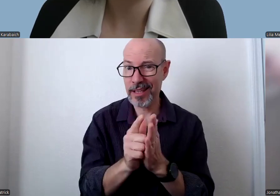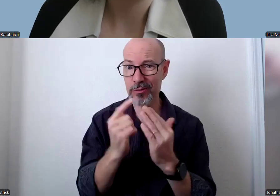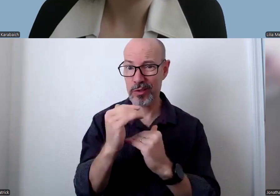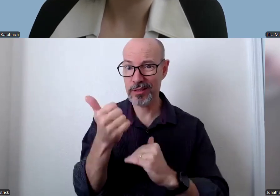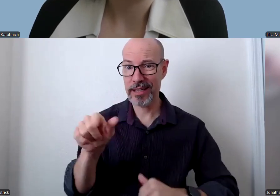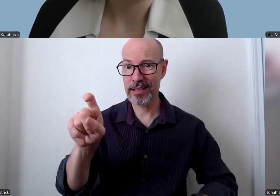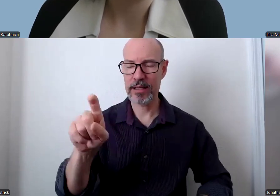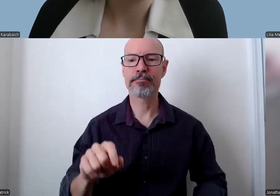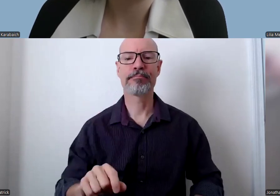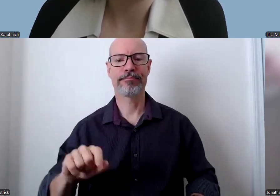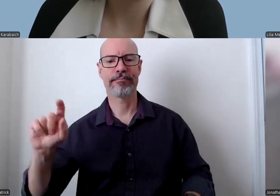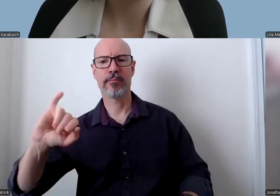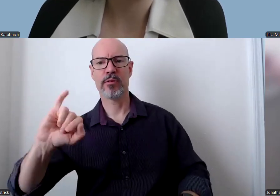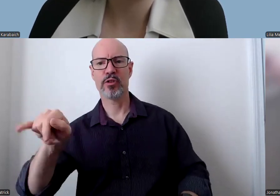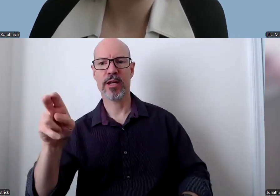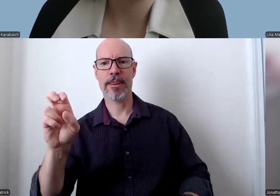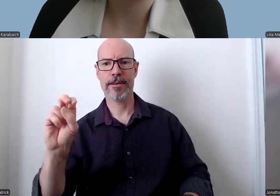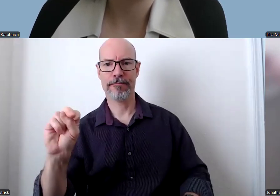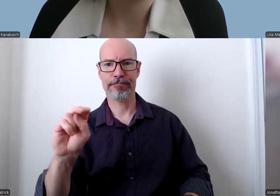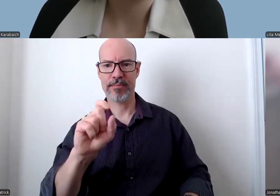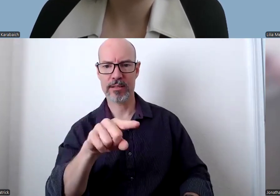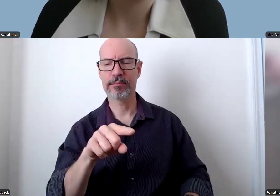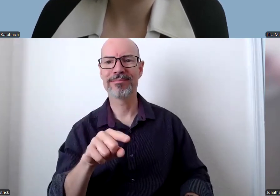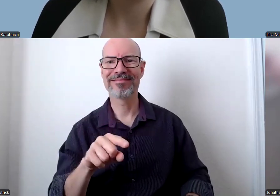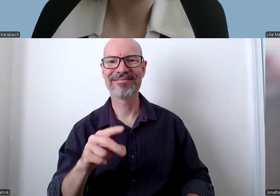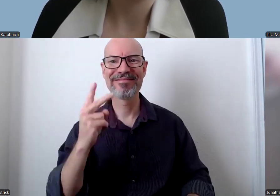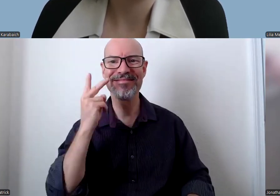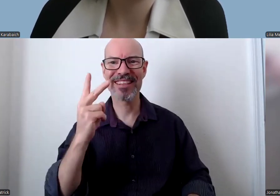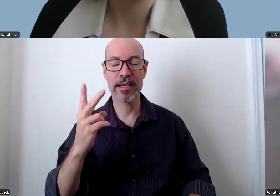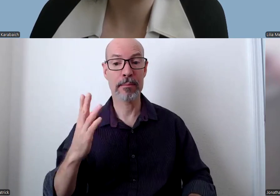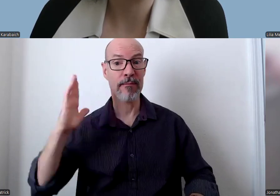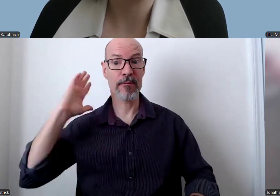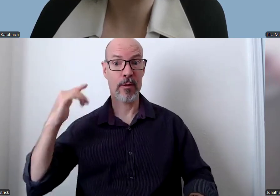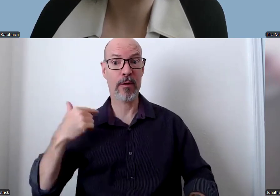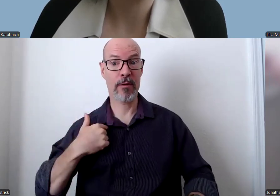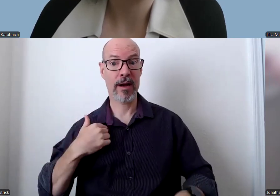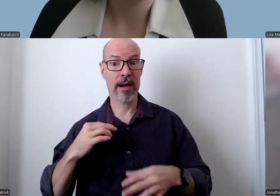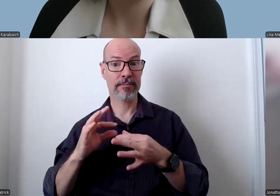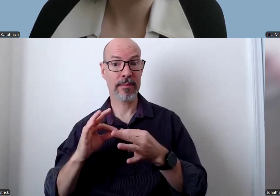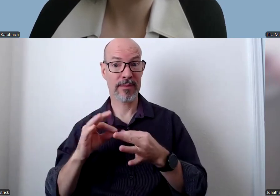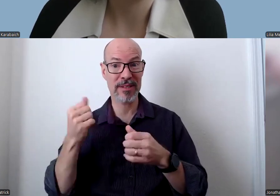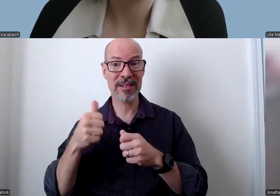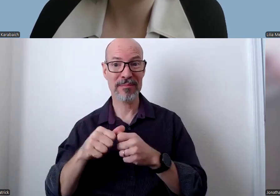I can answer that If you go back to what I said at the beginning about the percentage of individuals with